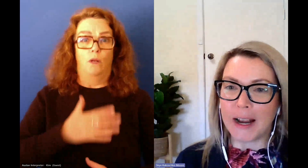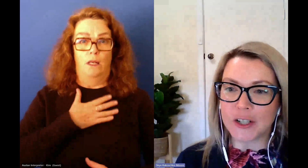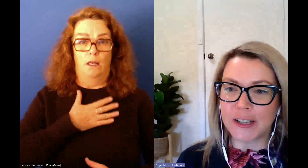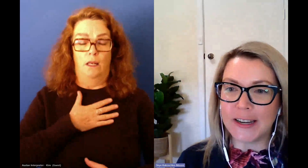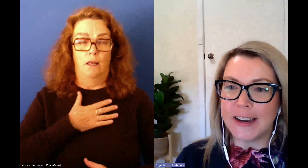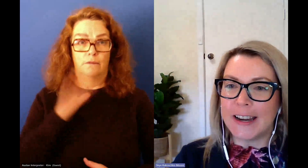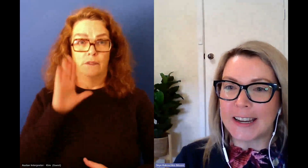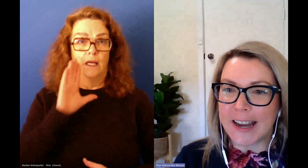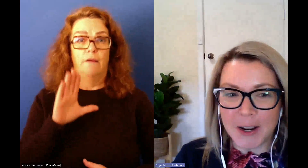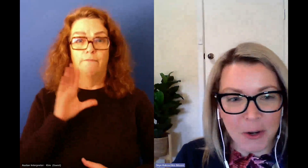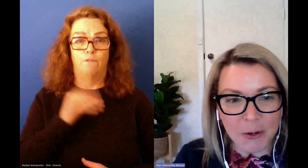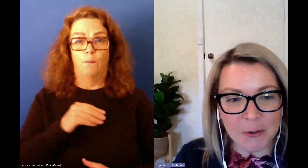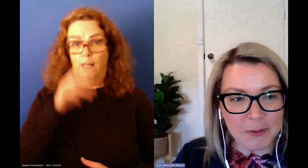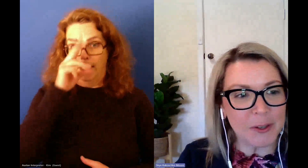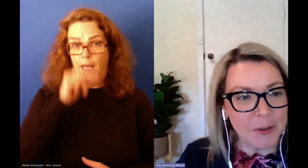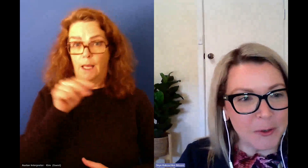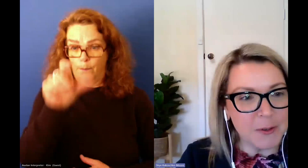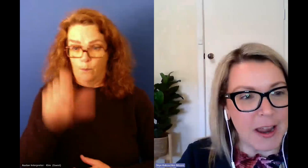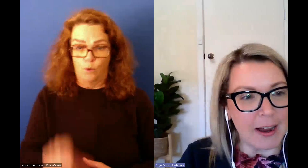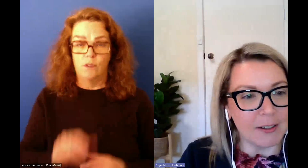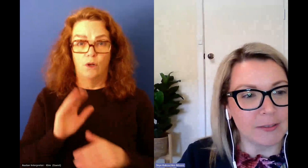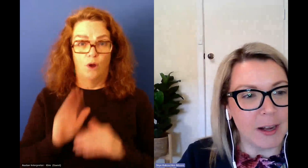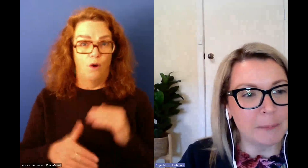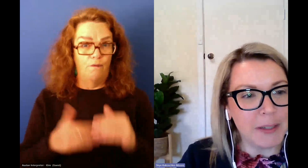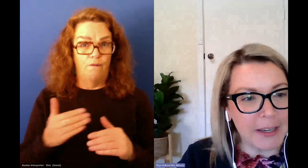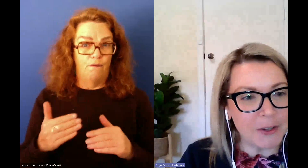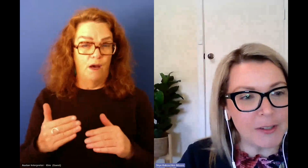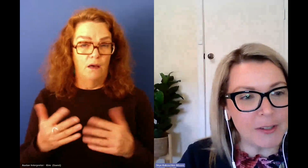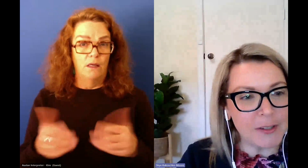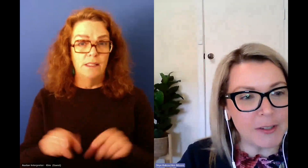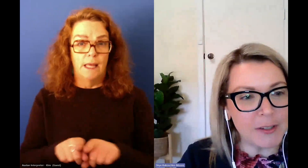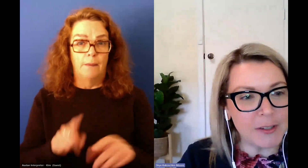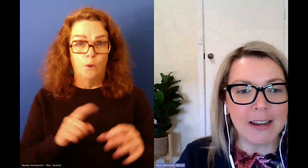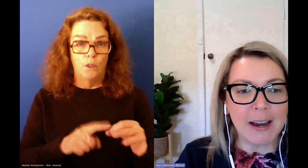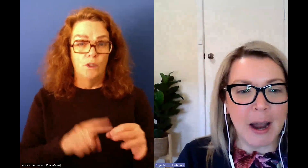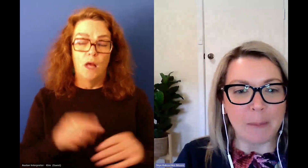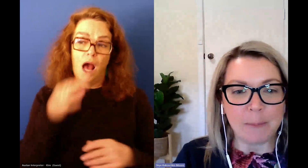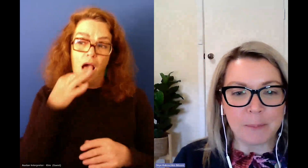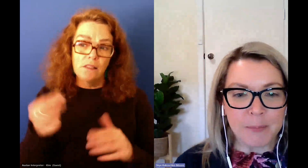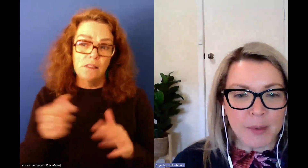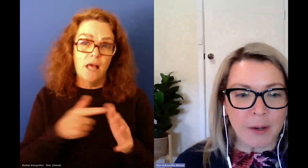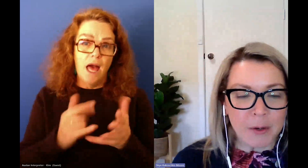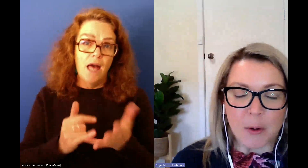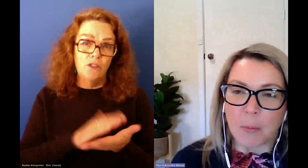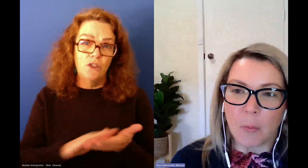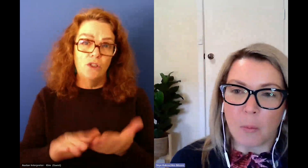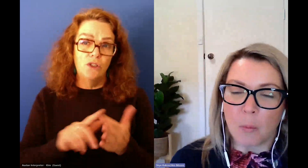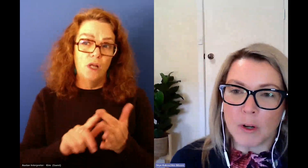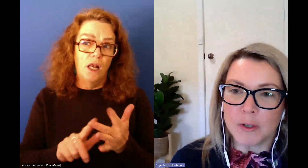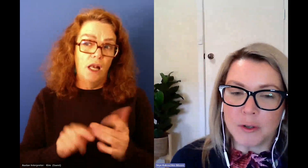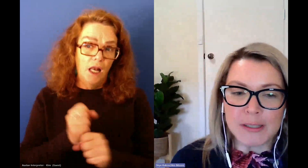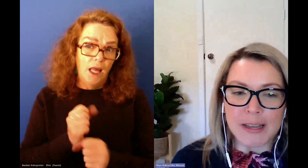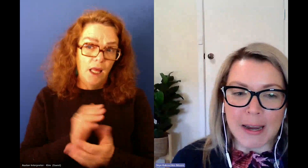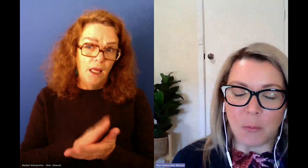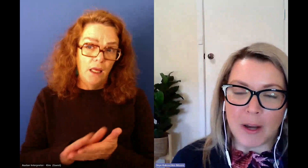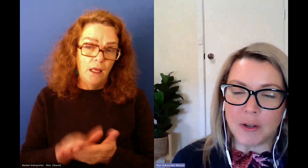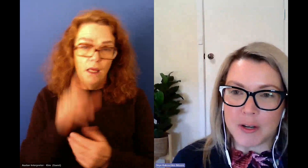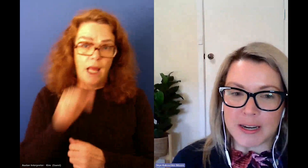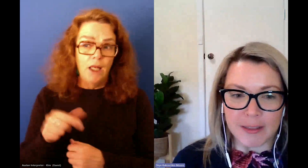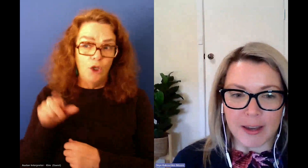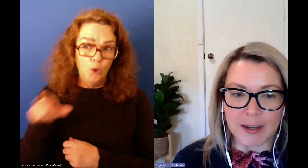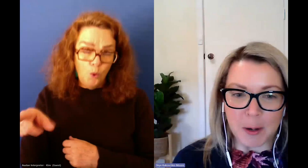Ashley can I go to you now? Can you tell us what do you say when you hear that